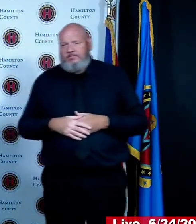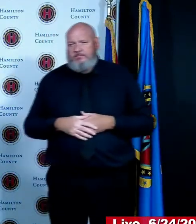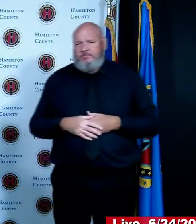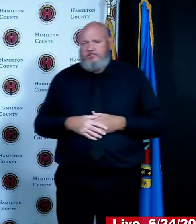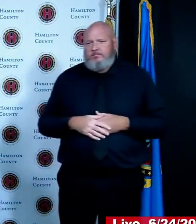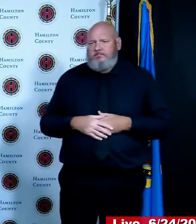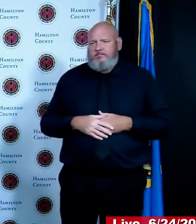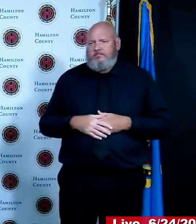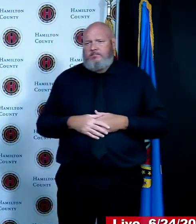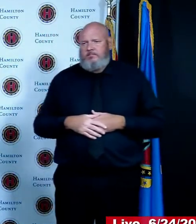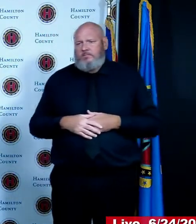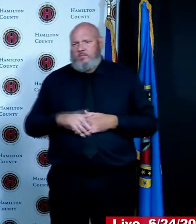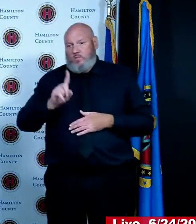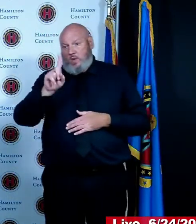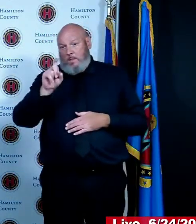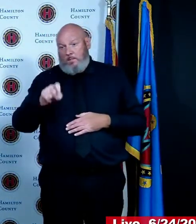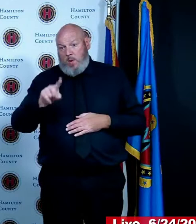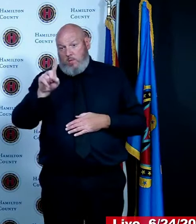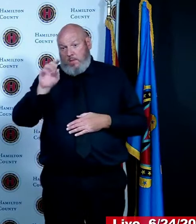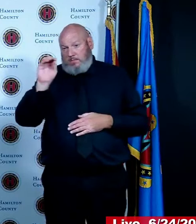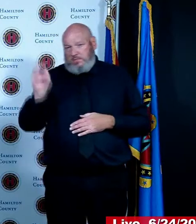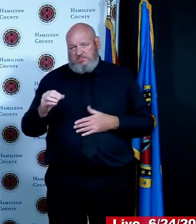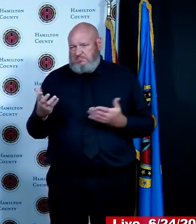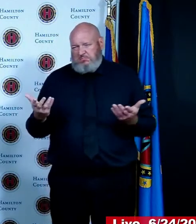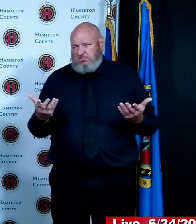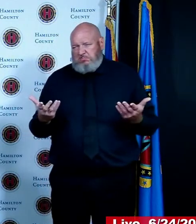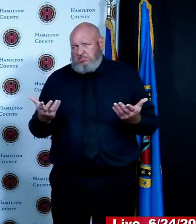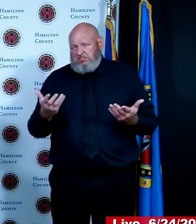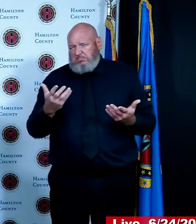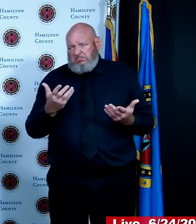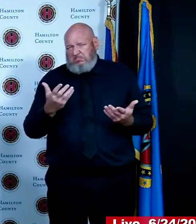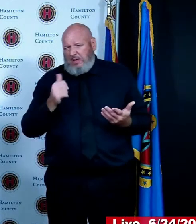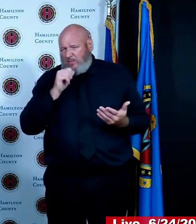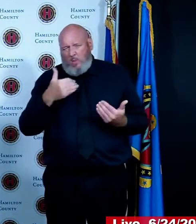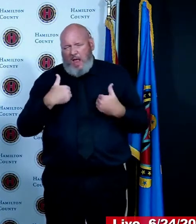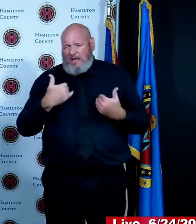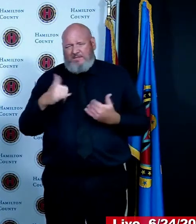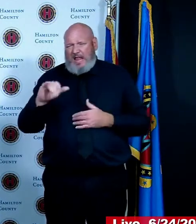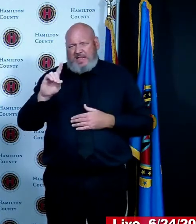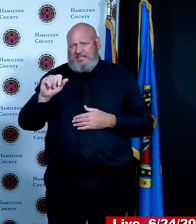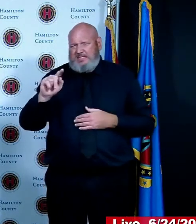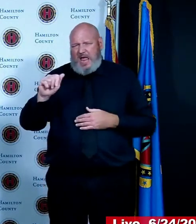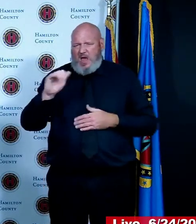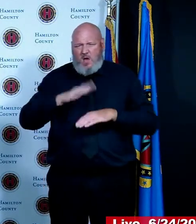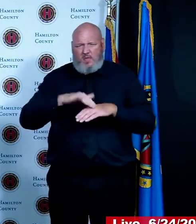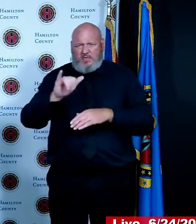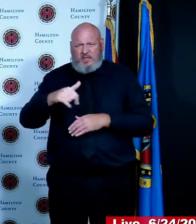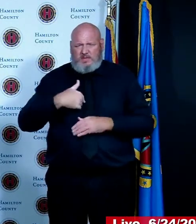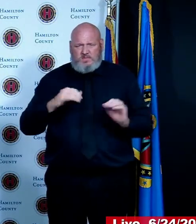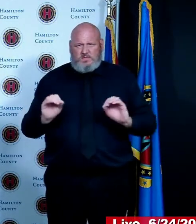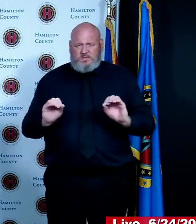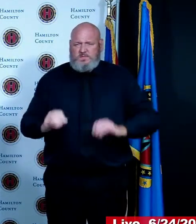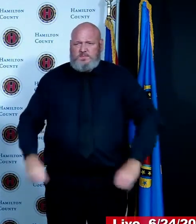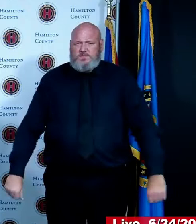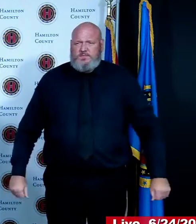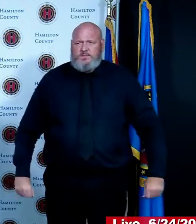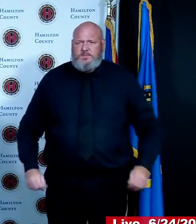percent that you referenced but in general of all the tests completed in the region we do know the positivity rate is between four and seven percent